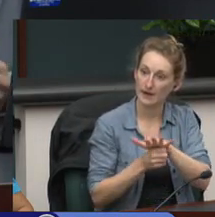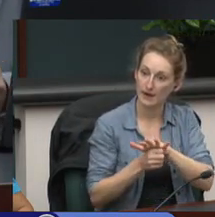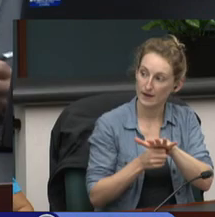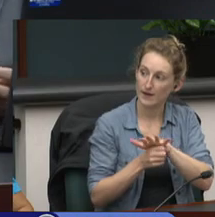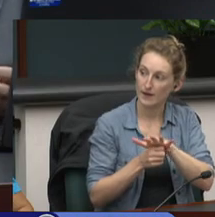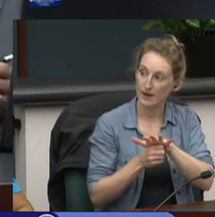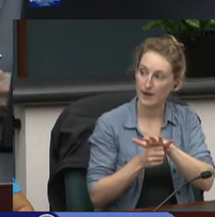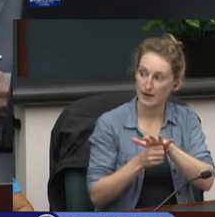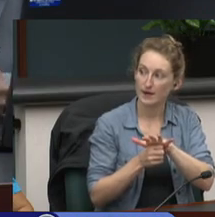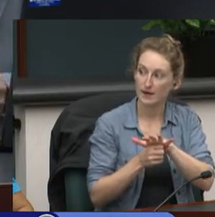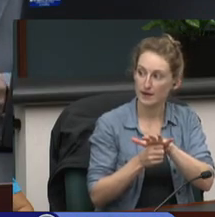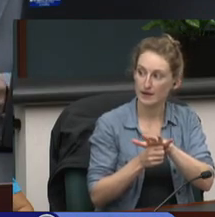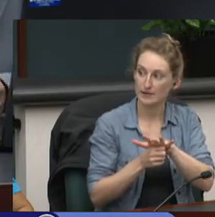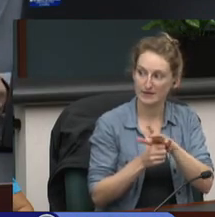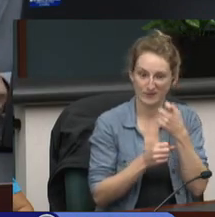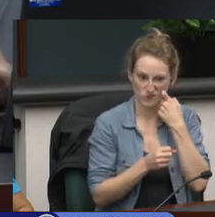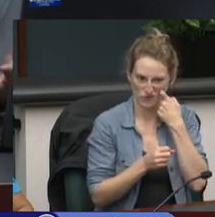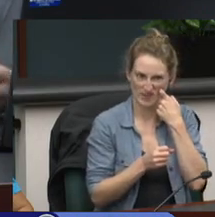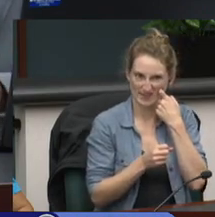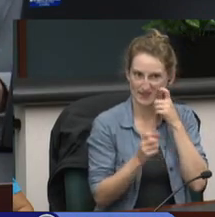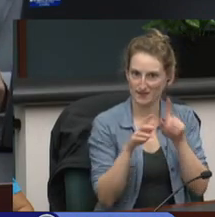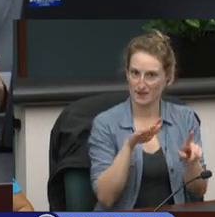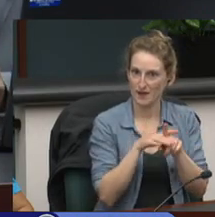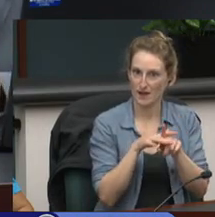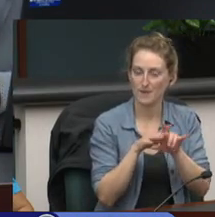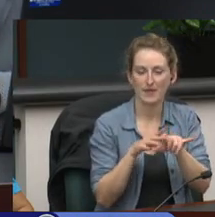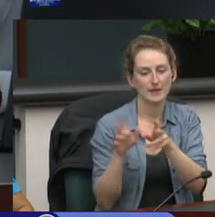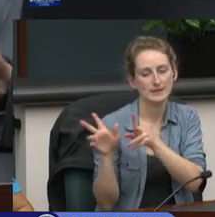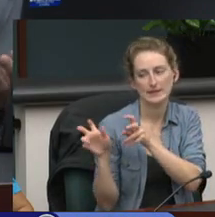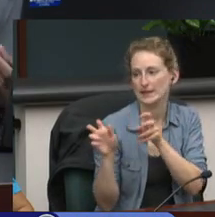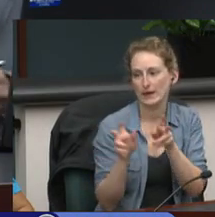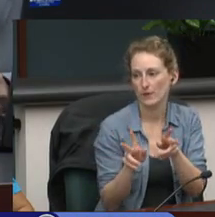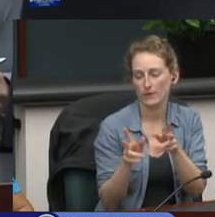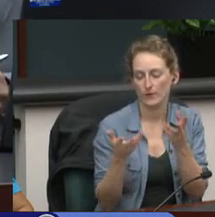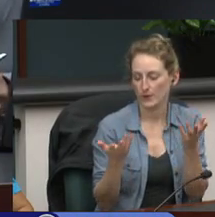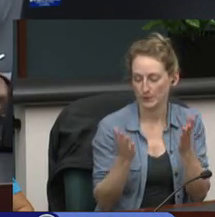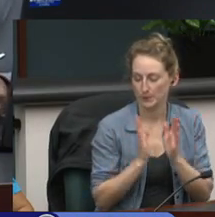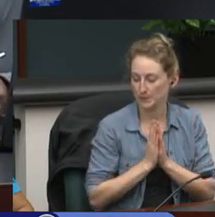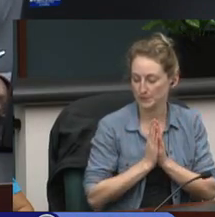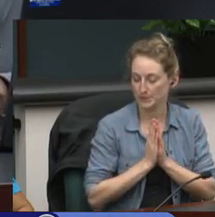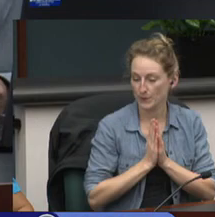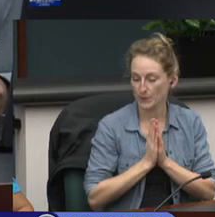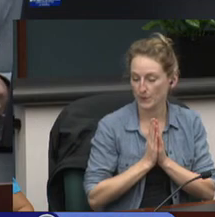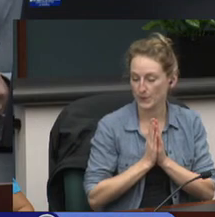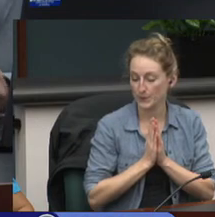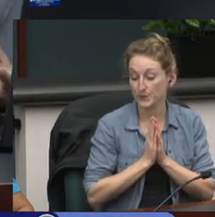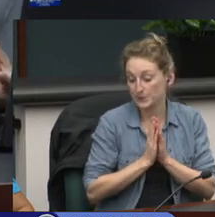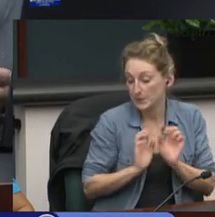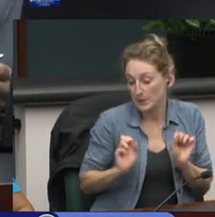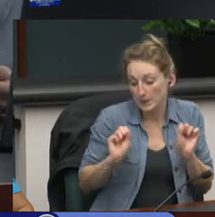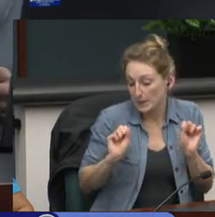saw recently but yes it's a carryover so we could be open give you try to we can